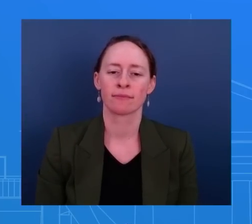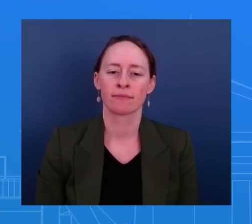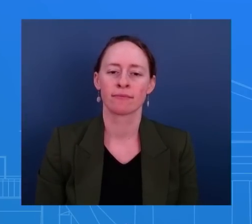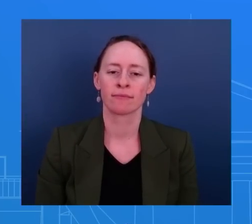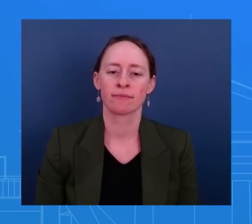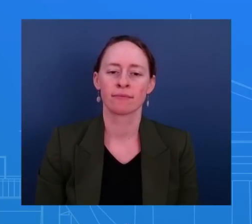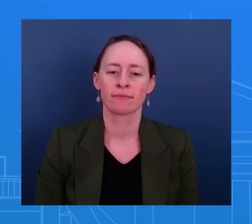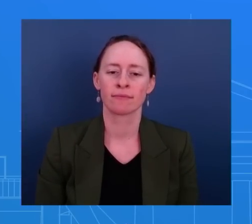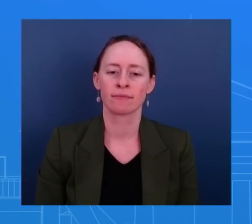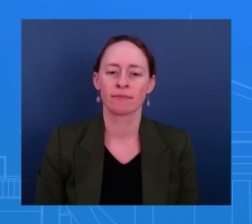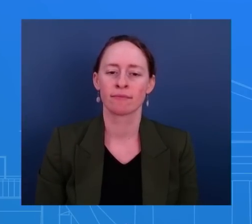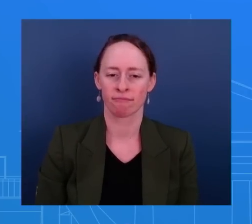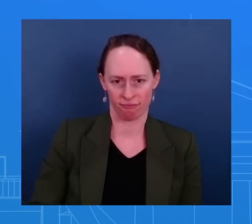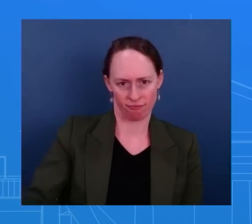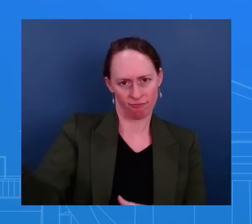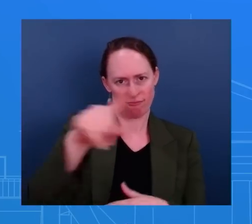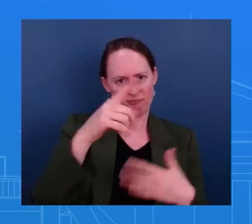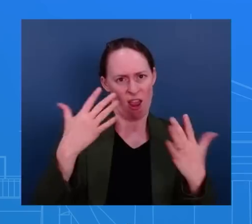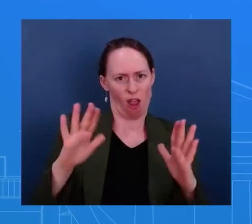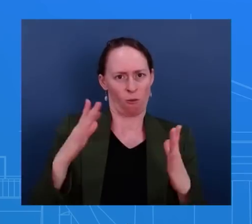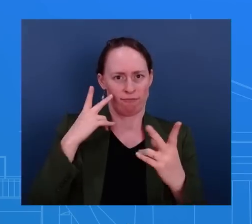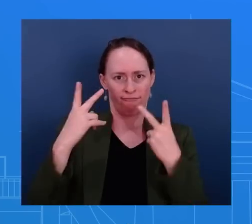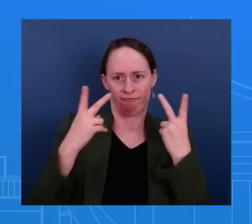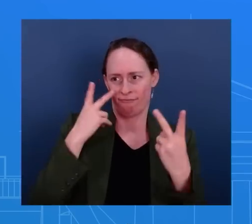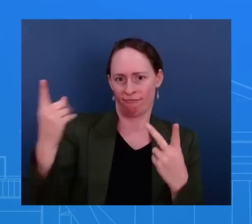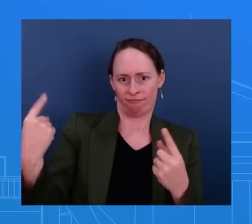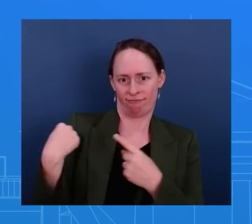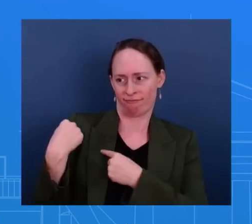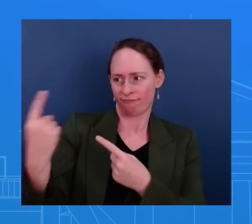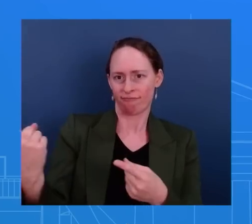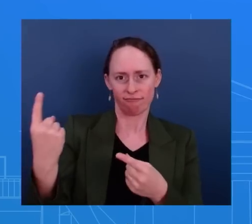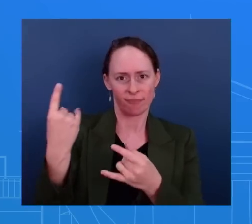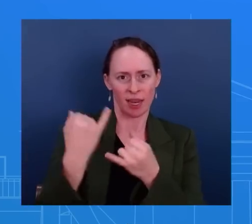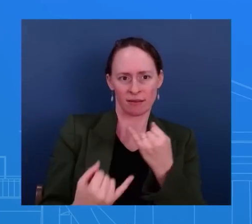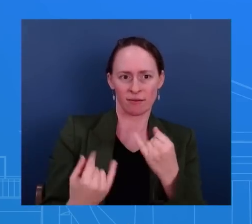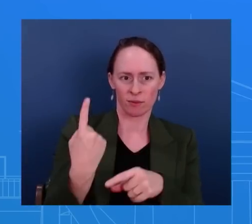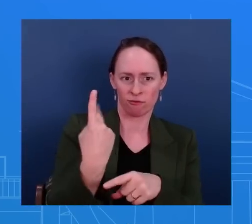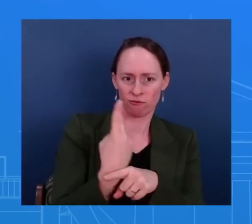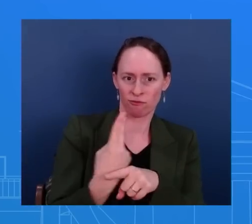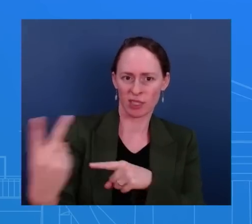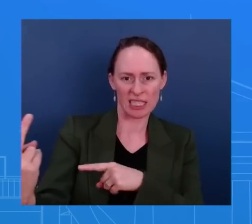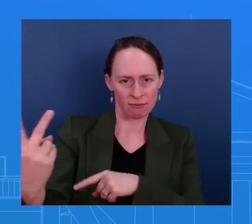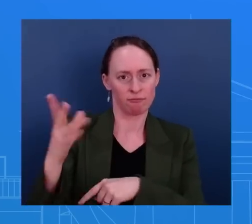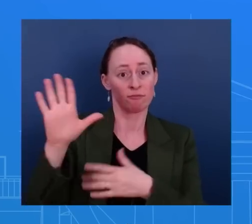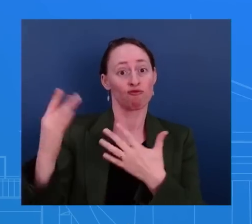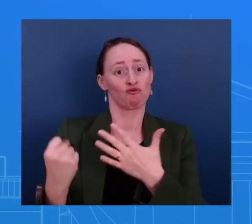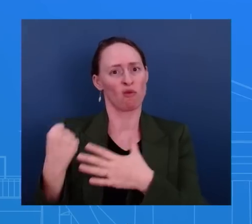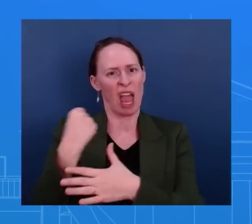You've hear- -- you've seen some -- kind of some ways that the president wants to move forward in the next five months.